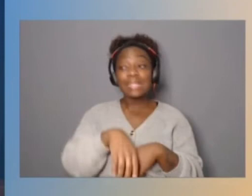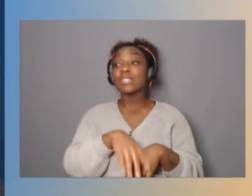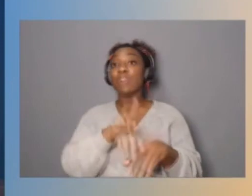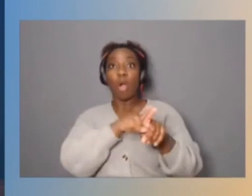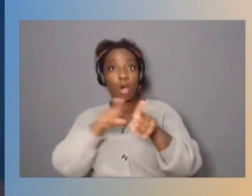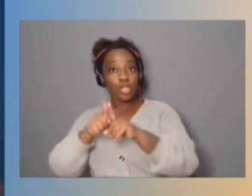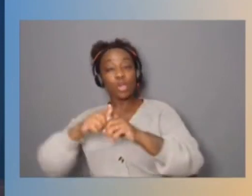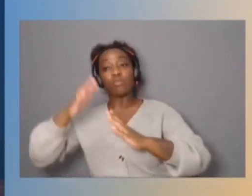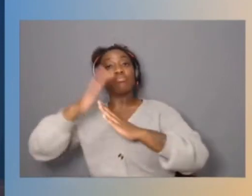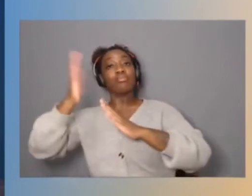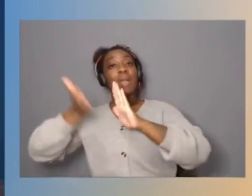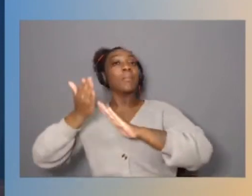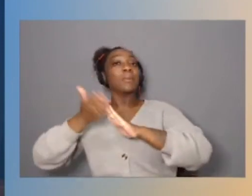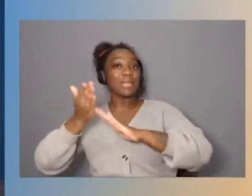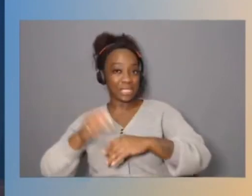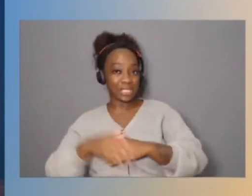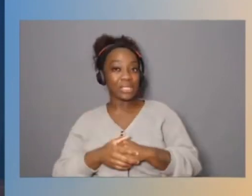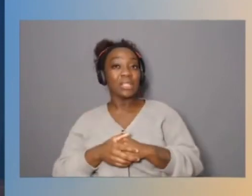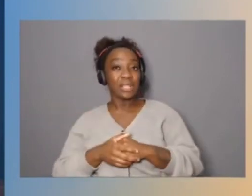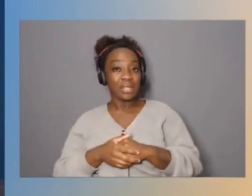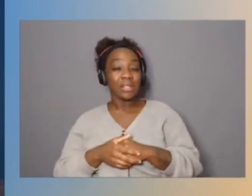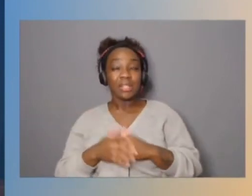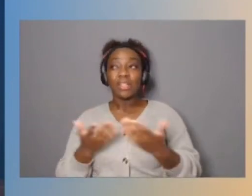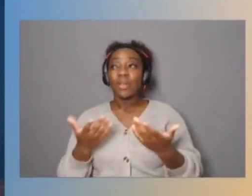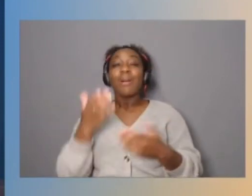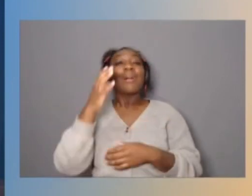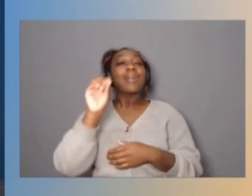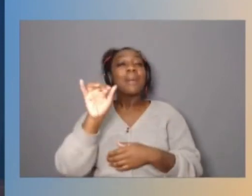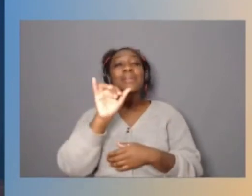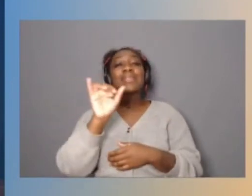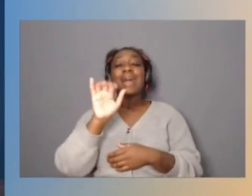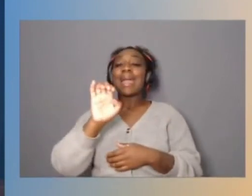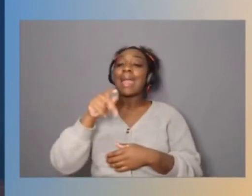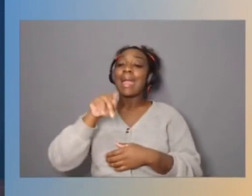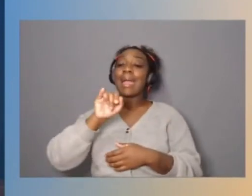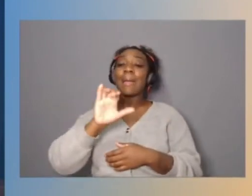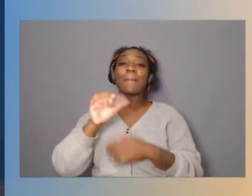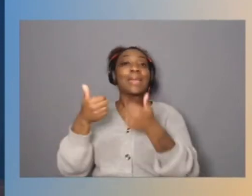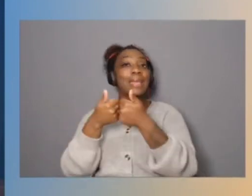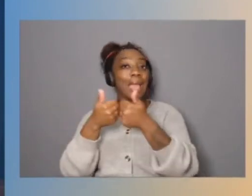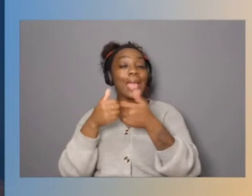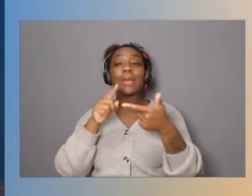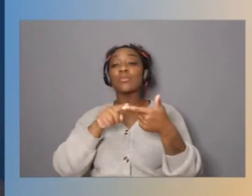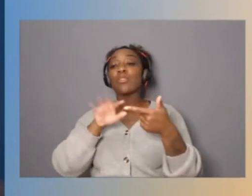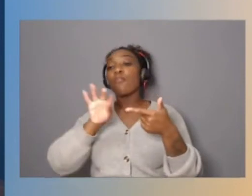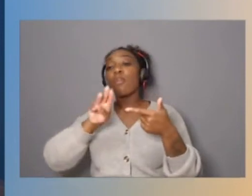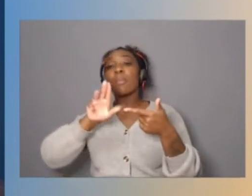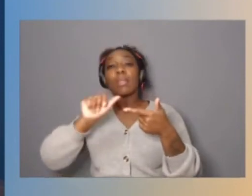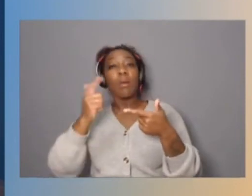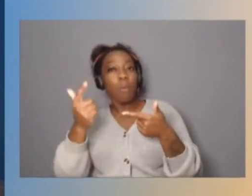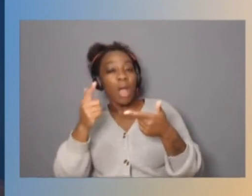So companies like Epic Games, Formula 1, and DirecTV have all reduced their costs,